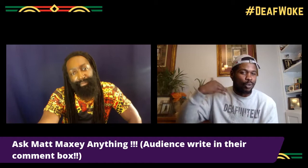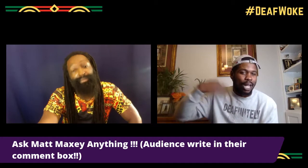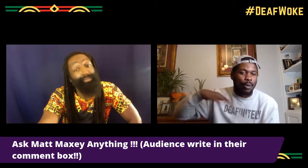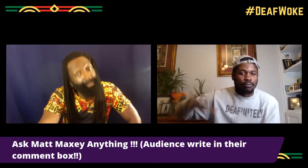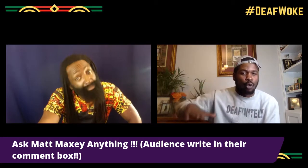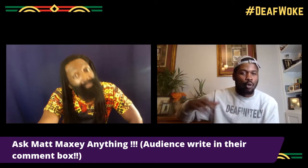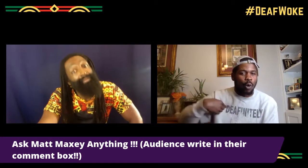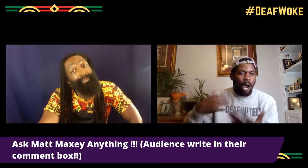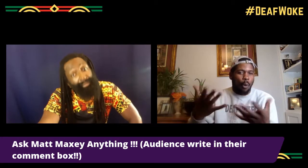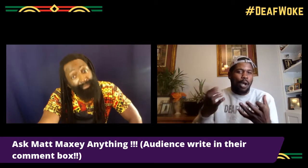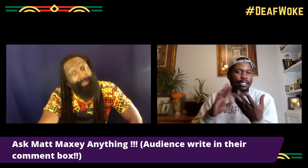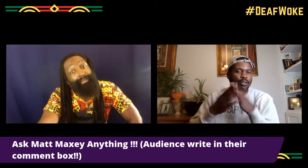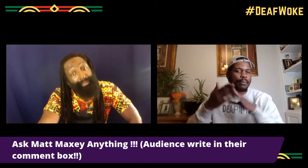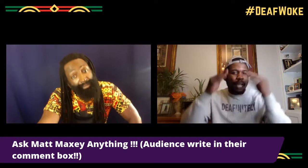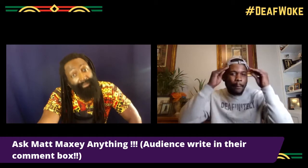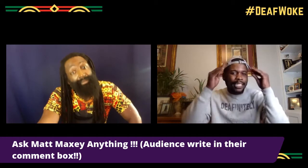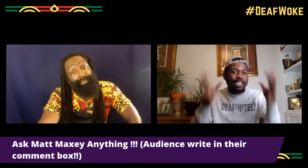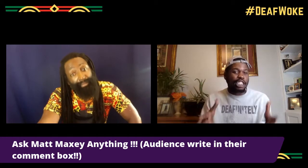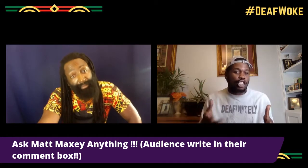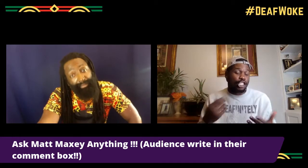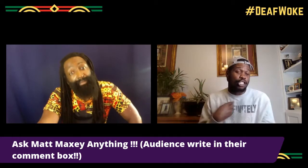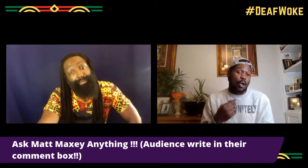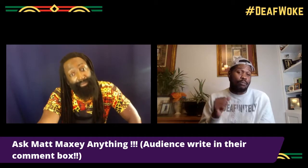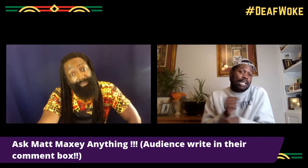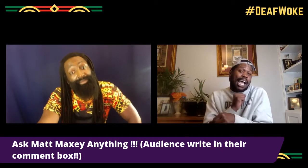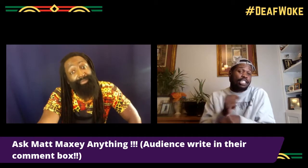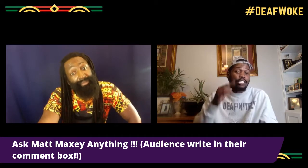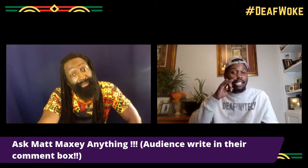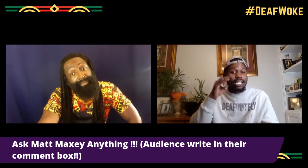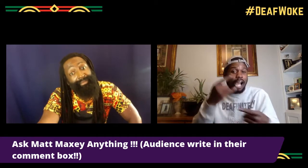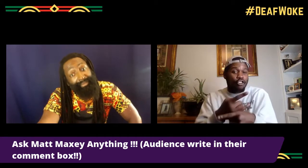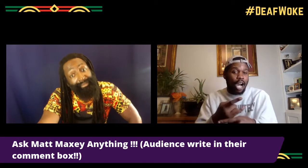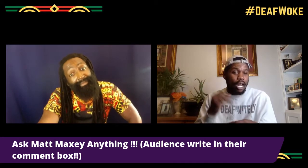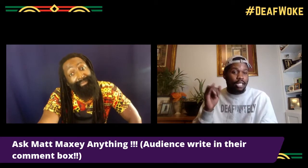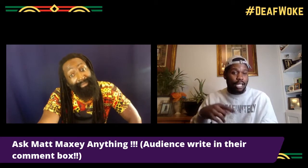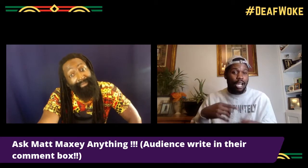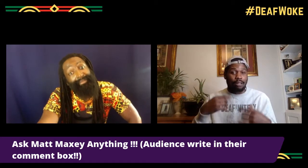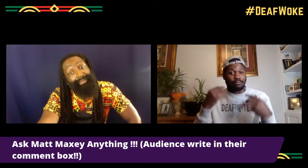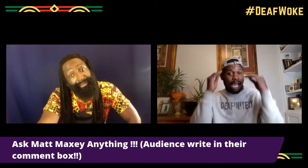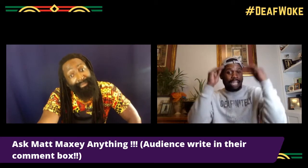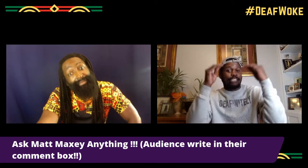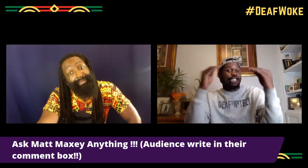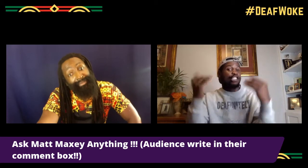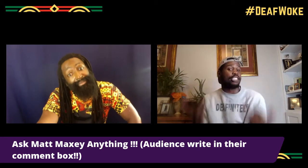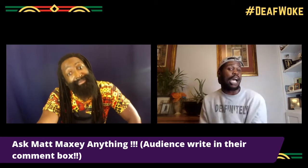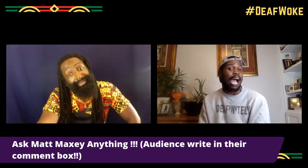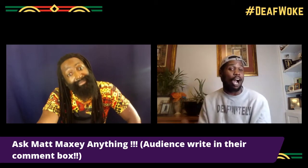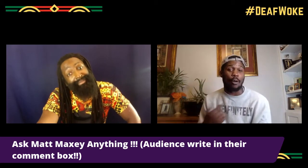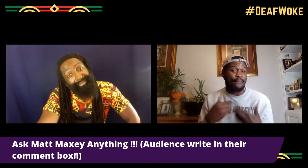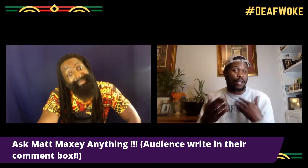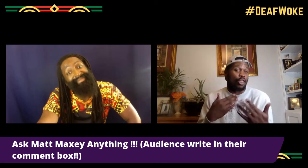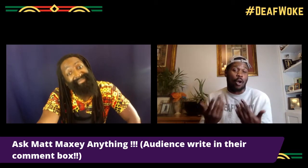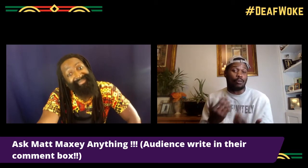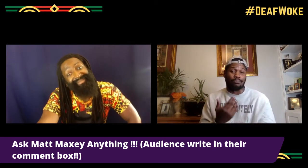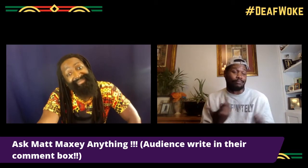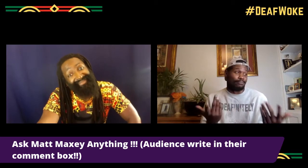is more kind of my passion. I've always, I've always you know, when I was little, I wanted to become a teacher and you know,